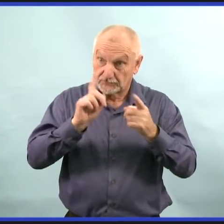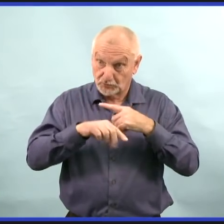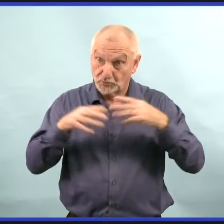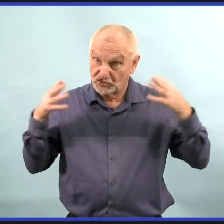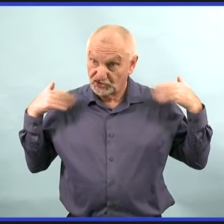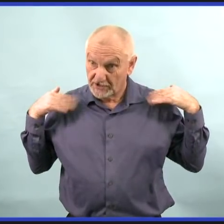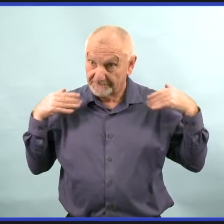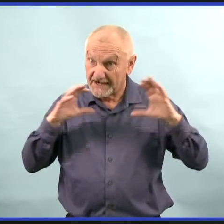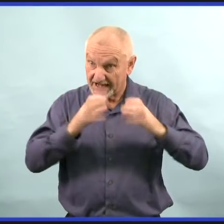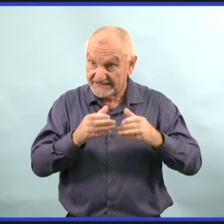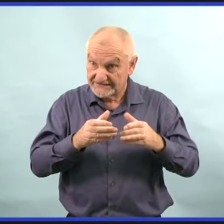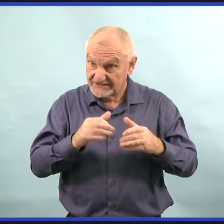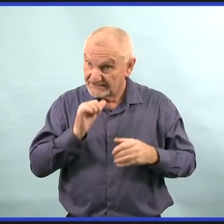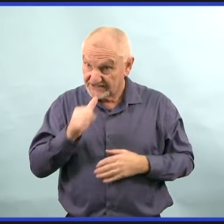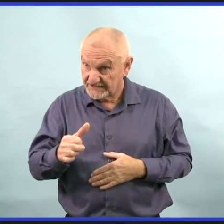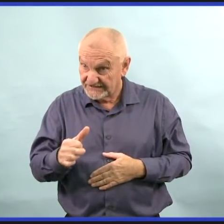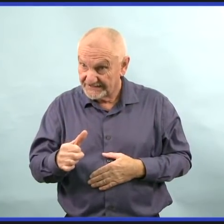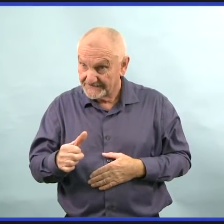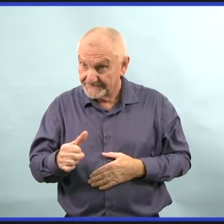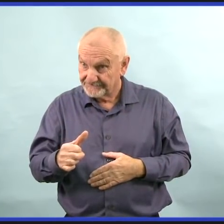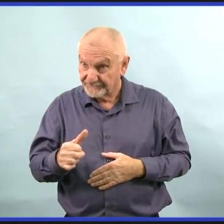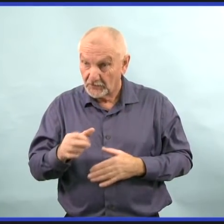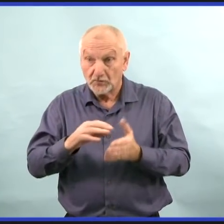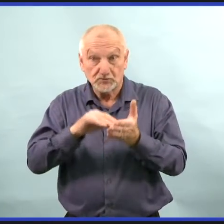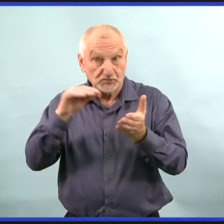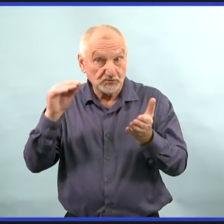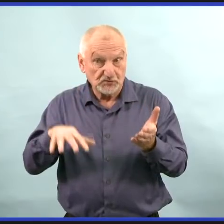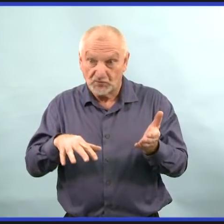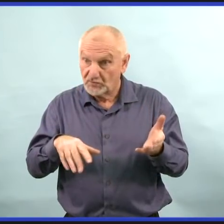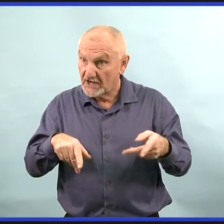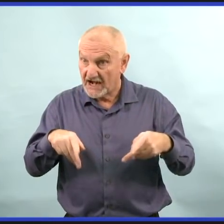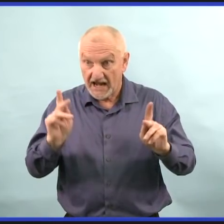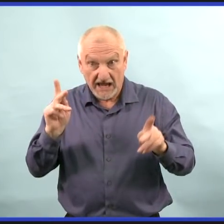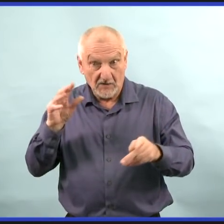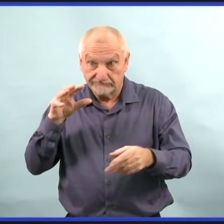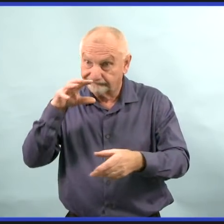gym class if they're not vaccinated but we're working to confirm that uh unless